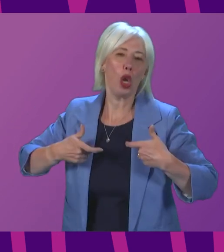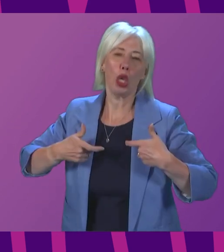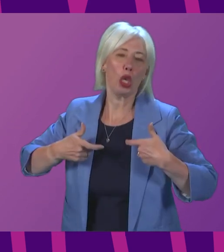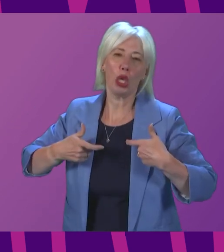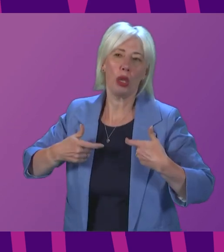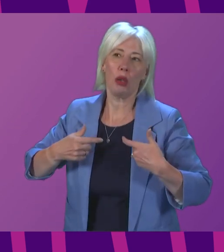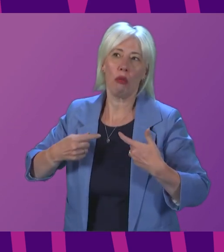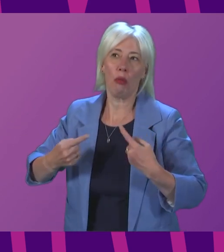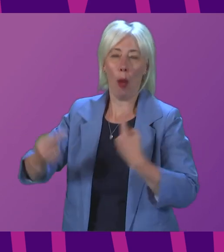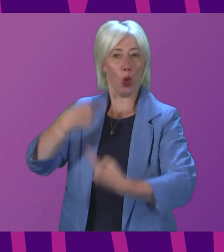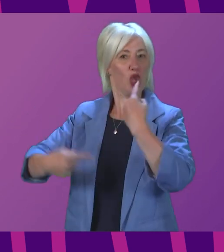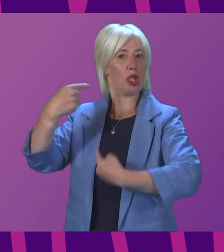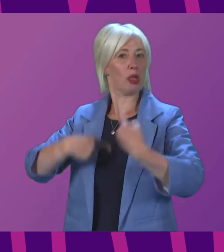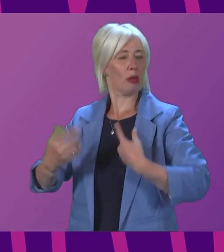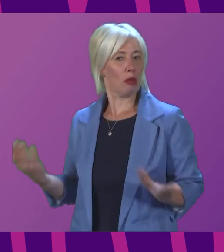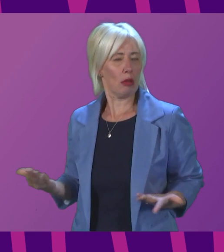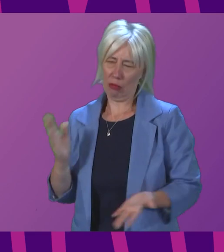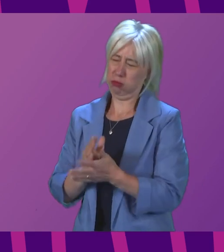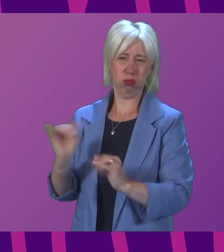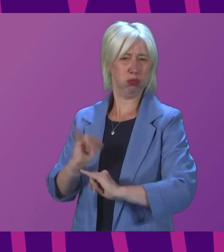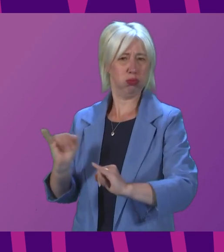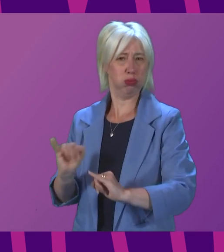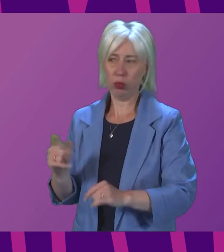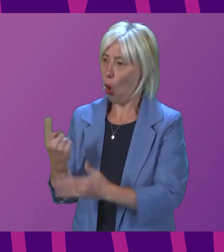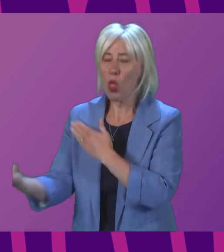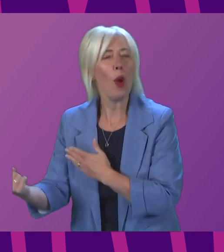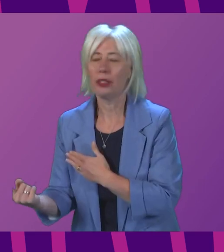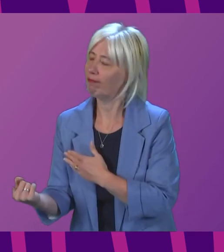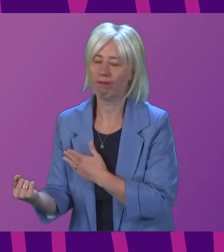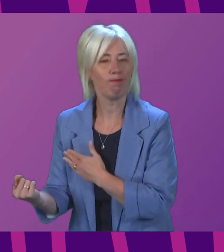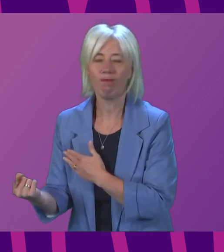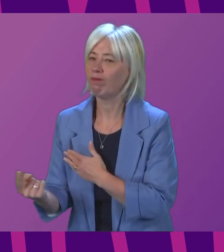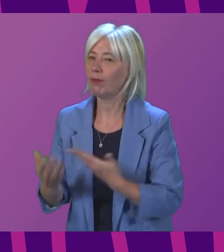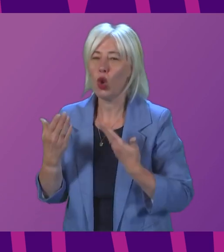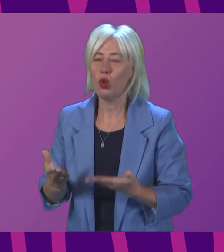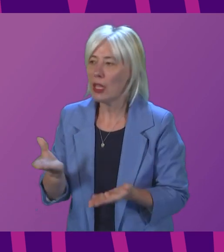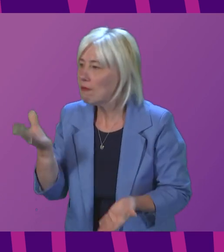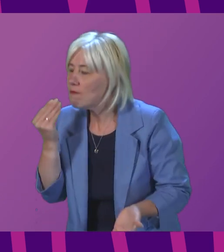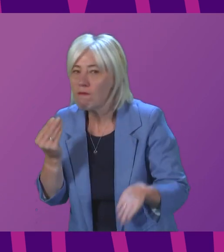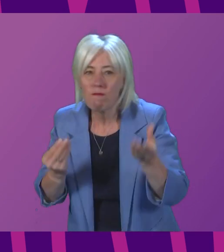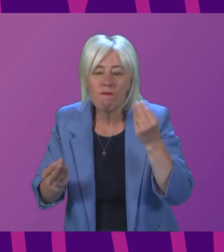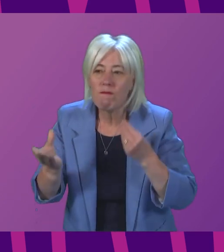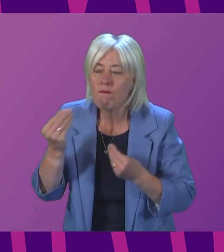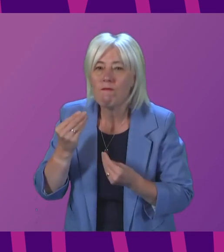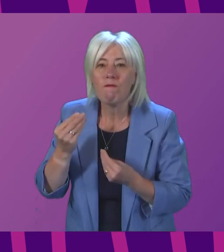That is a shocking case, but she is not the only one, and today we have learned that there is more evidence of that.